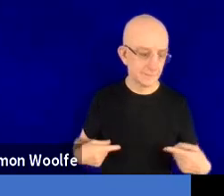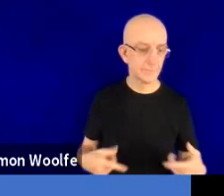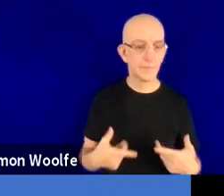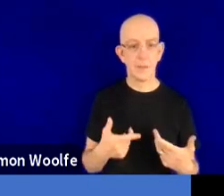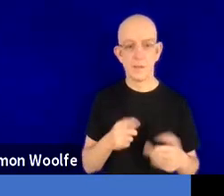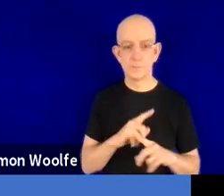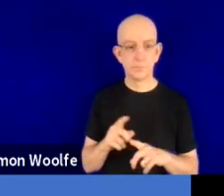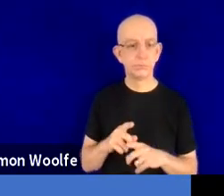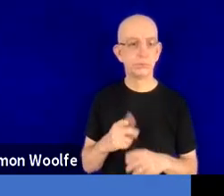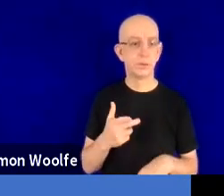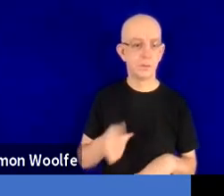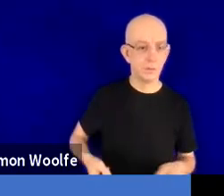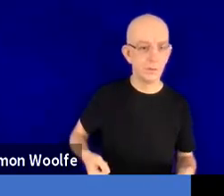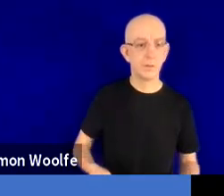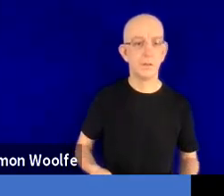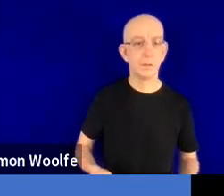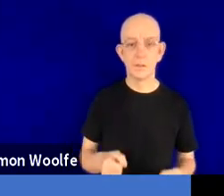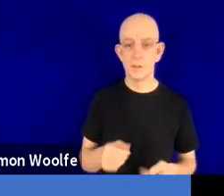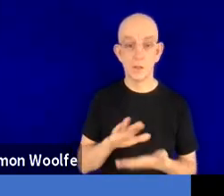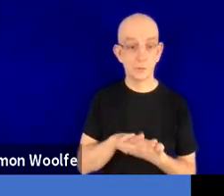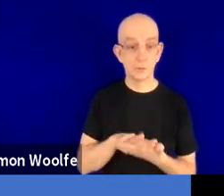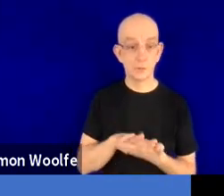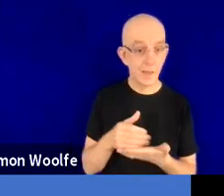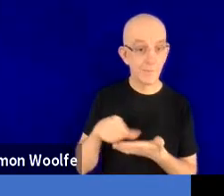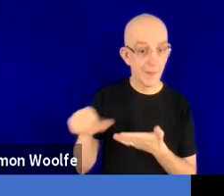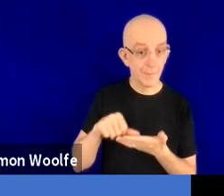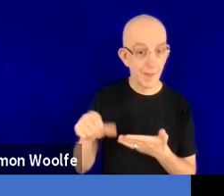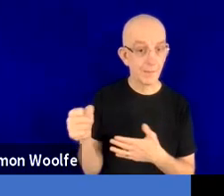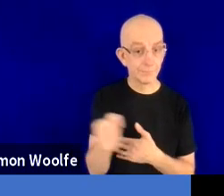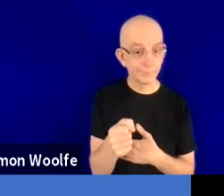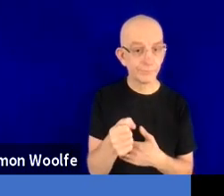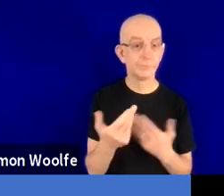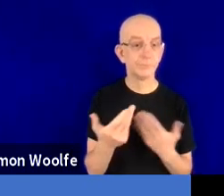So that's very important. How do we assess disability costs?